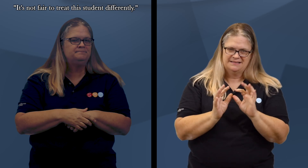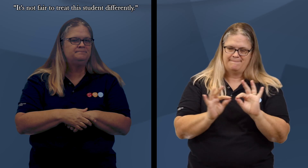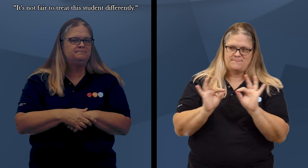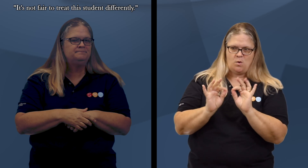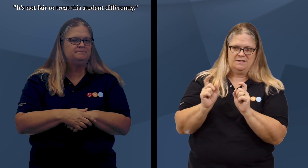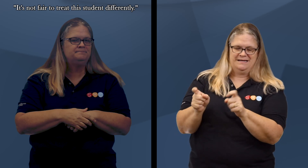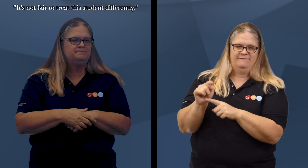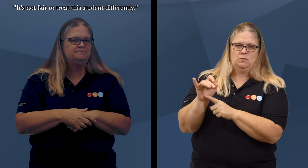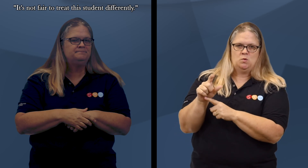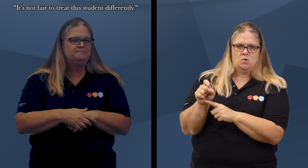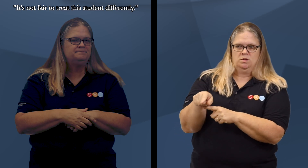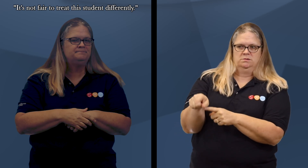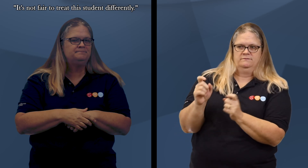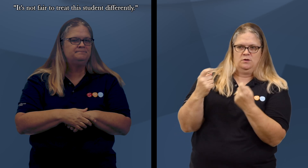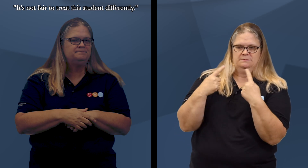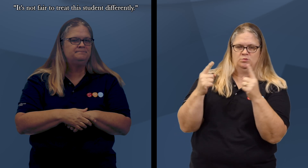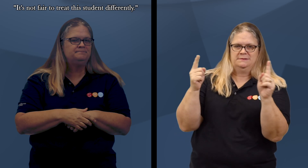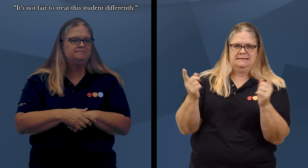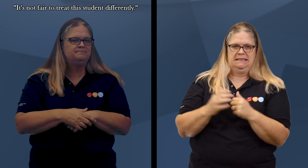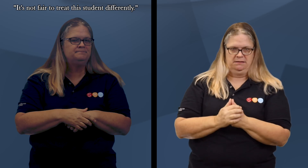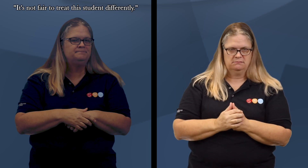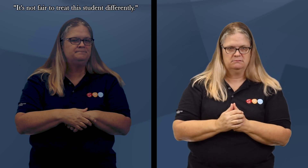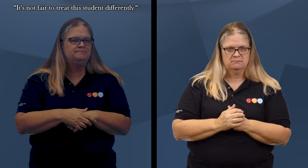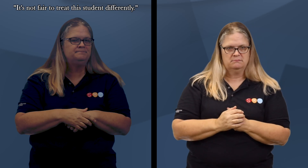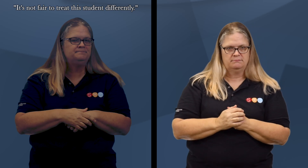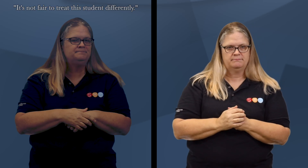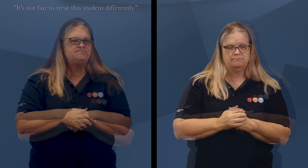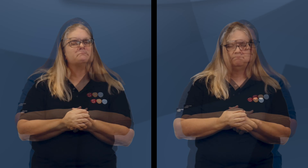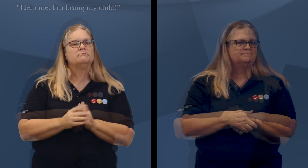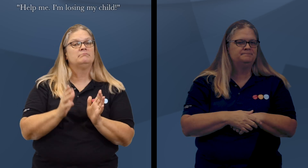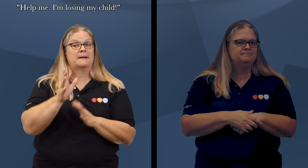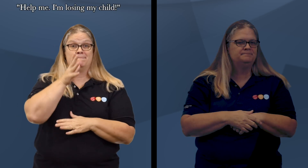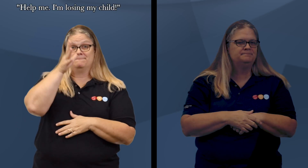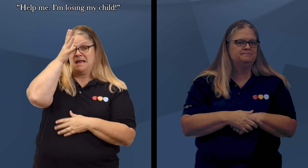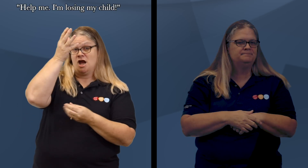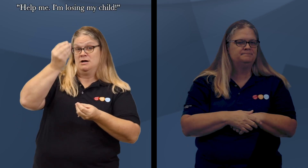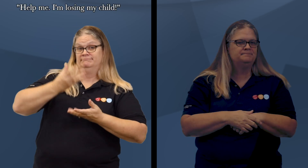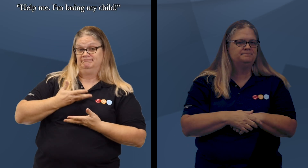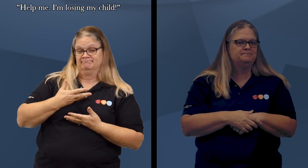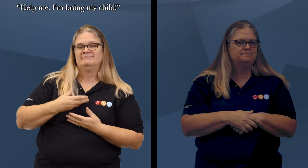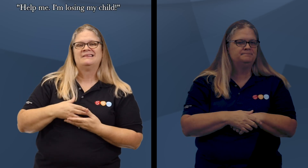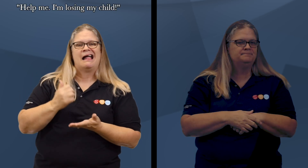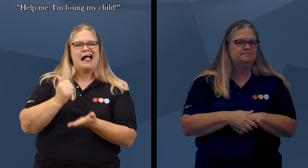It's important to give them tools to be successful. I had a parent tell me.